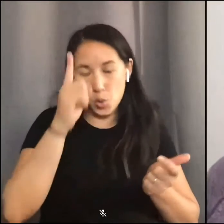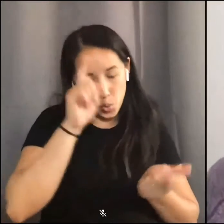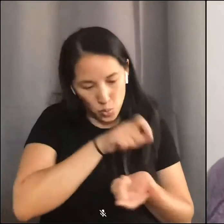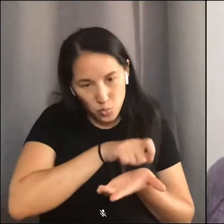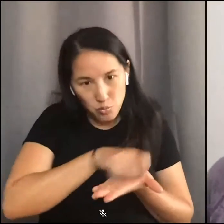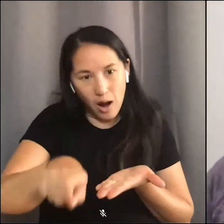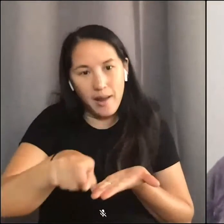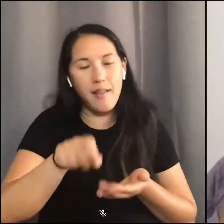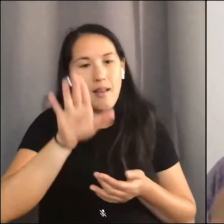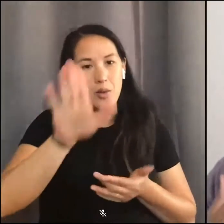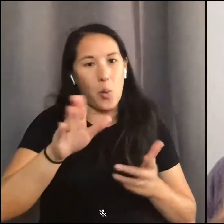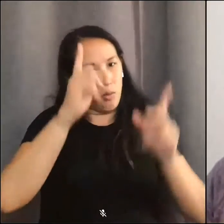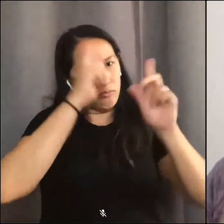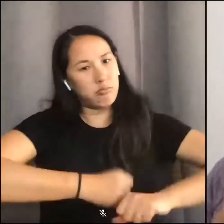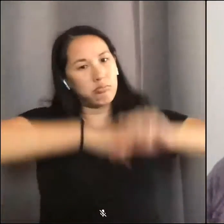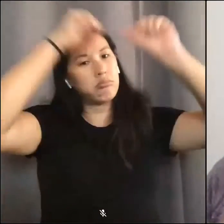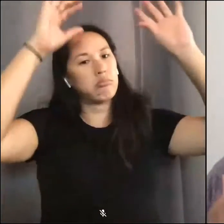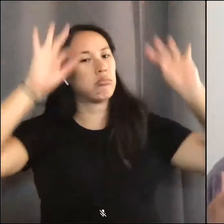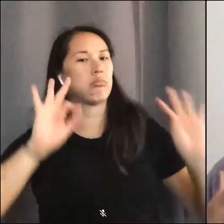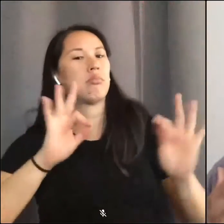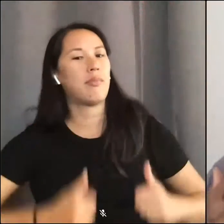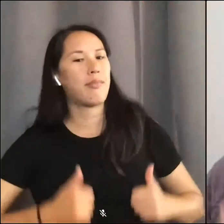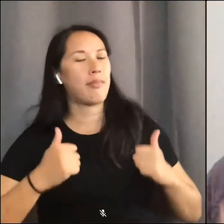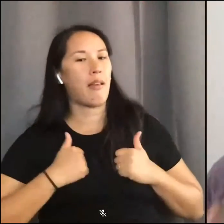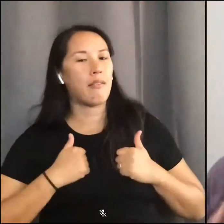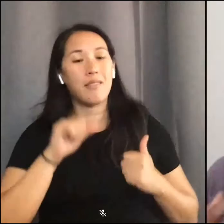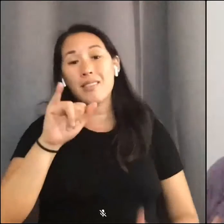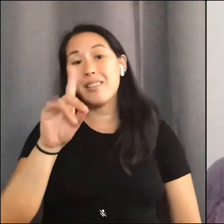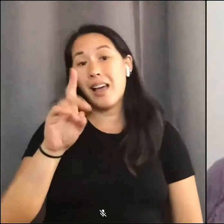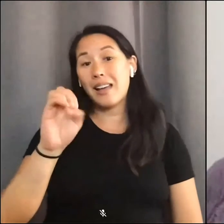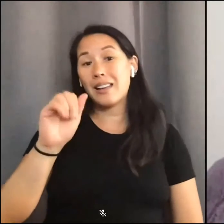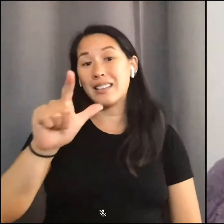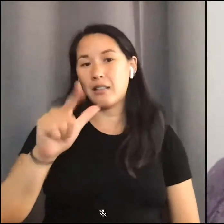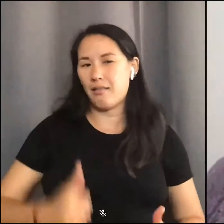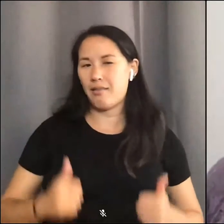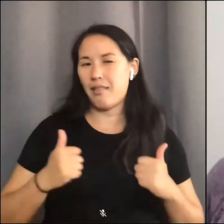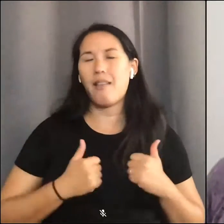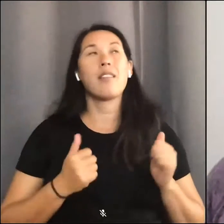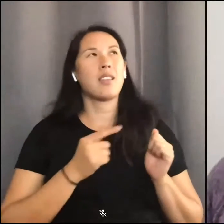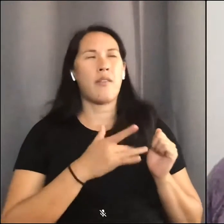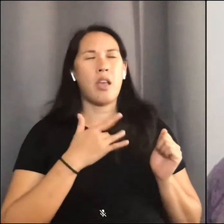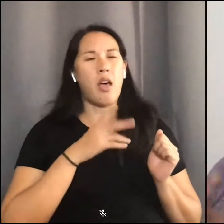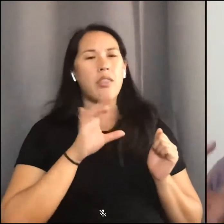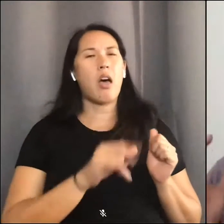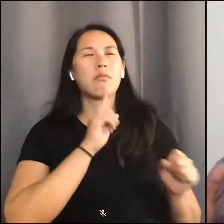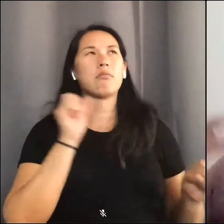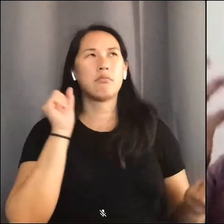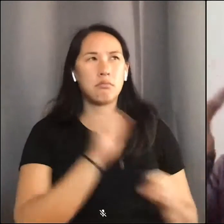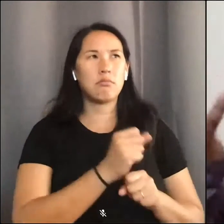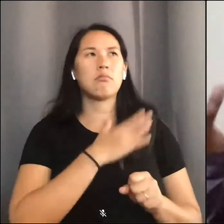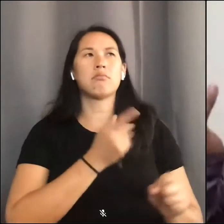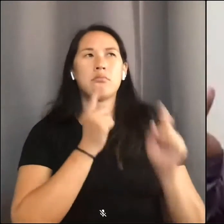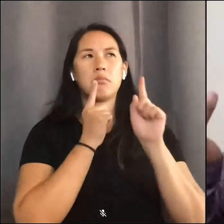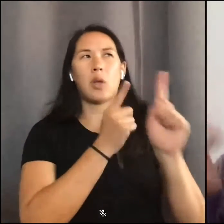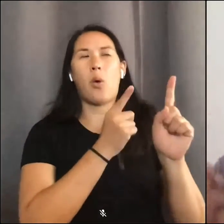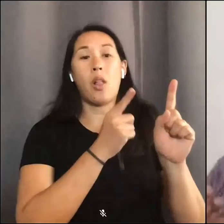and make it so that it's you feel that it's real um and then understanding if this is ideal and